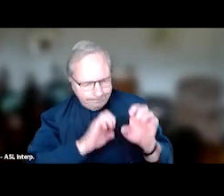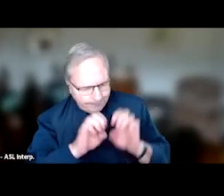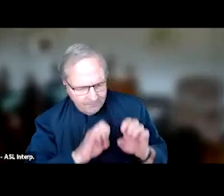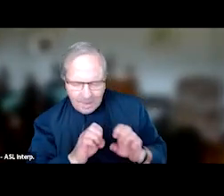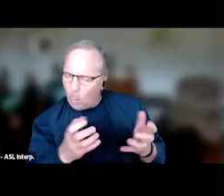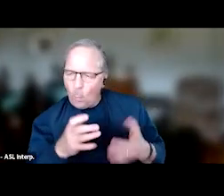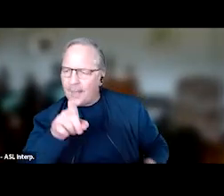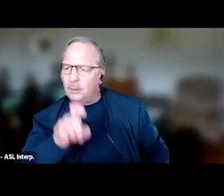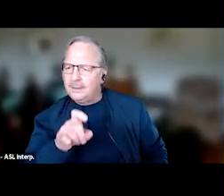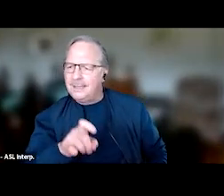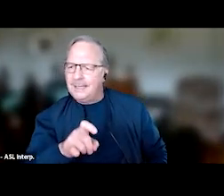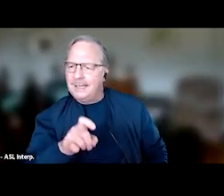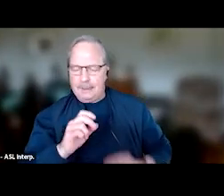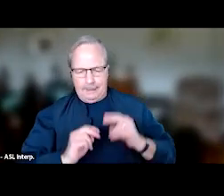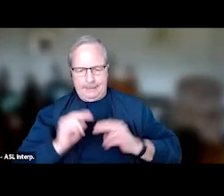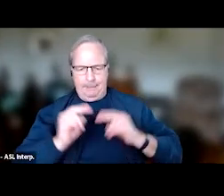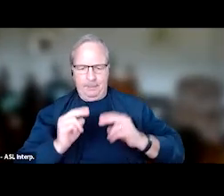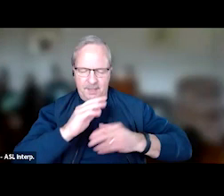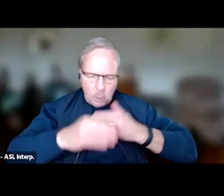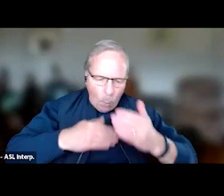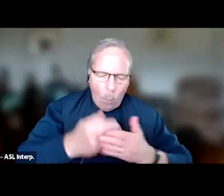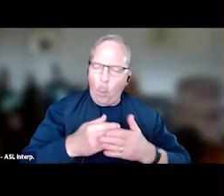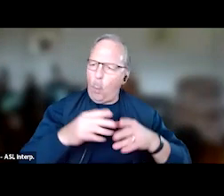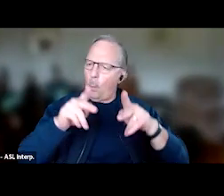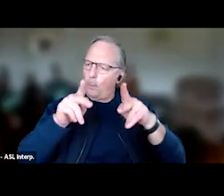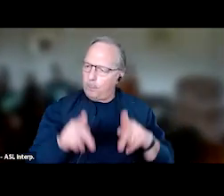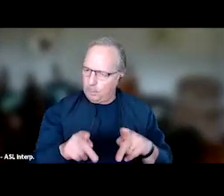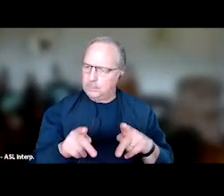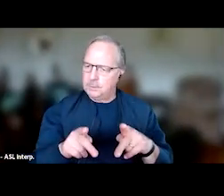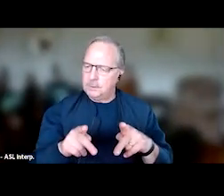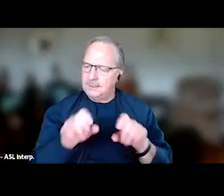in order to build this kind of whole person system of care?